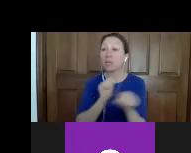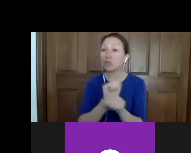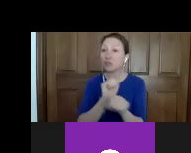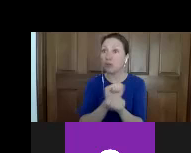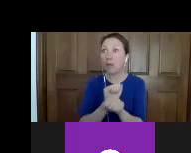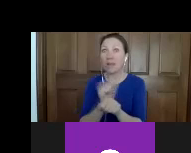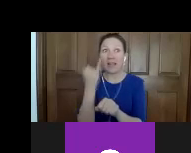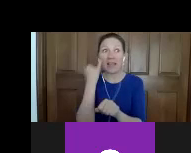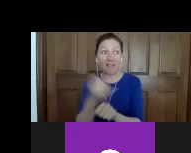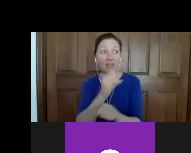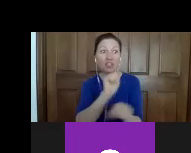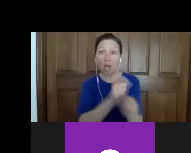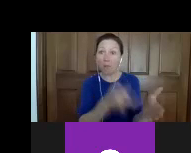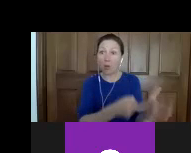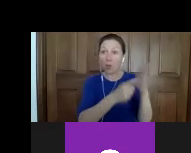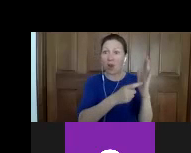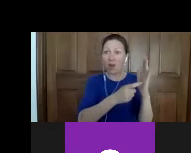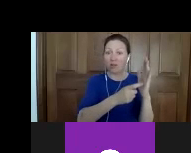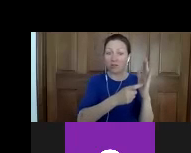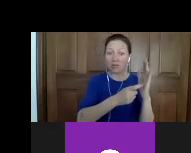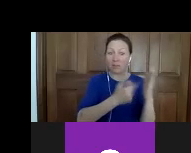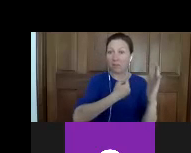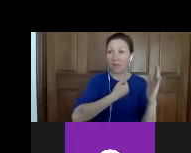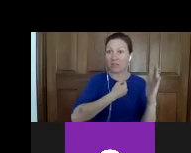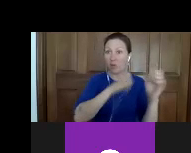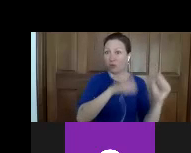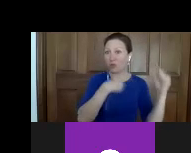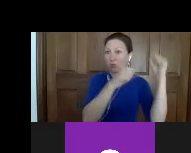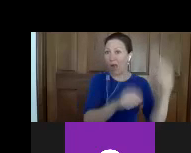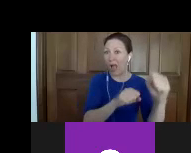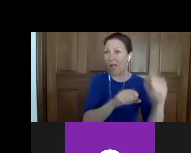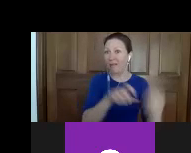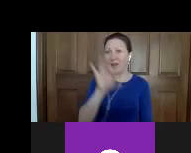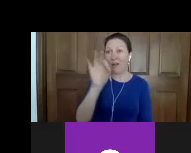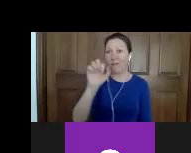a forklift and I come to work and I say, I cannot drive the forklift, unless they reassign